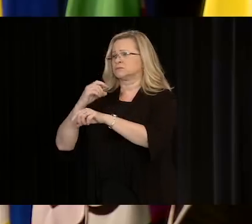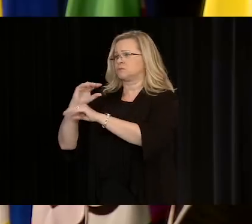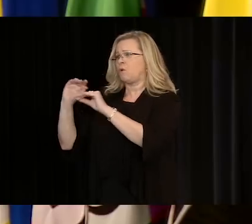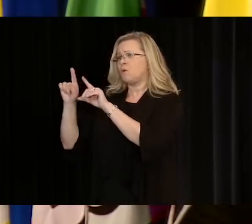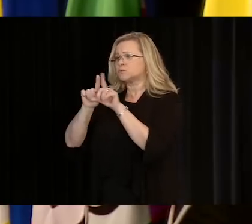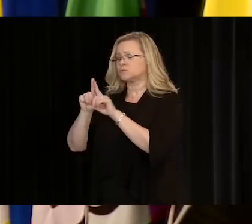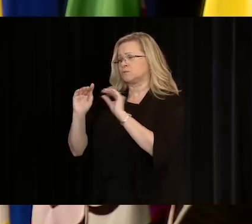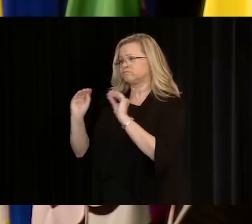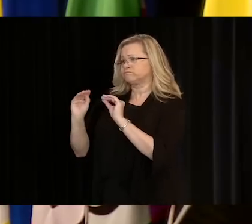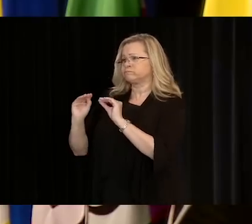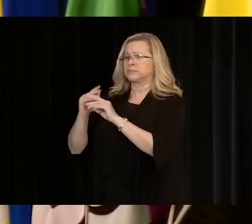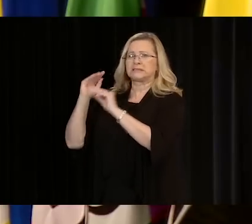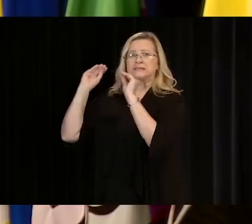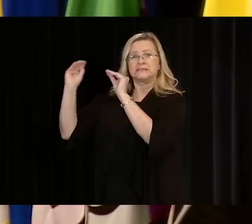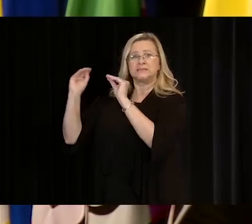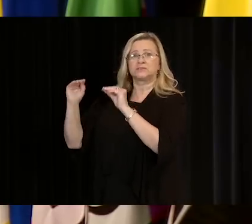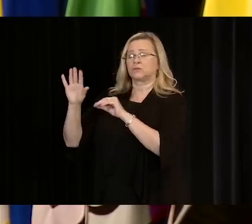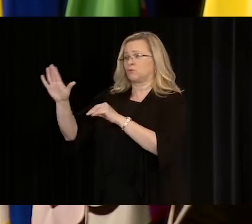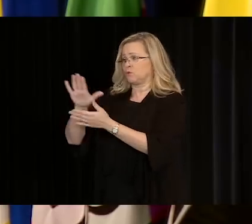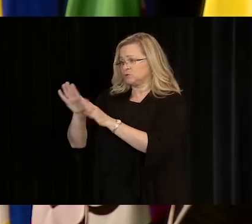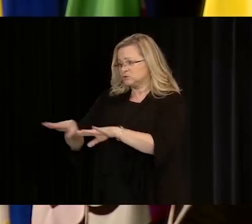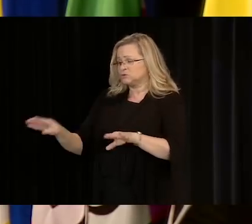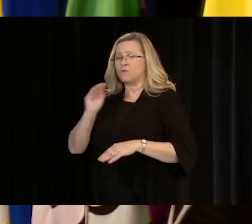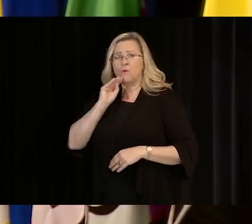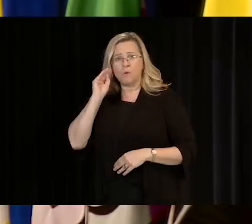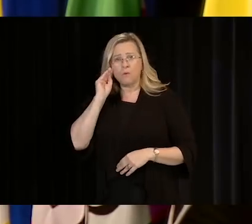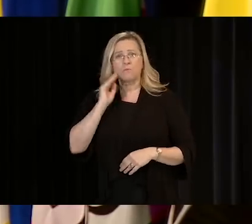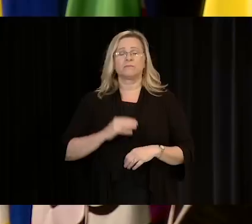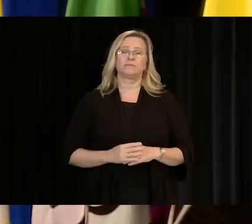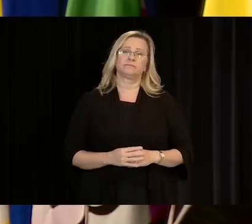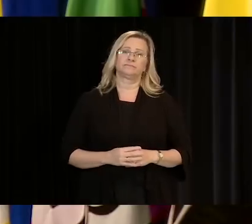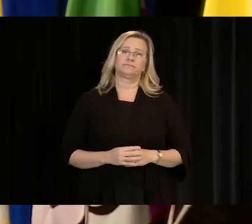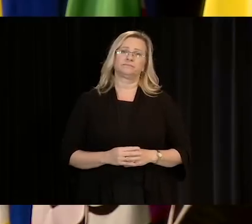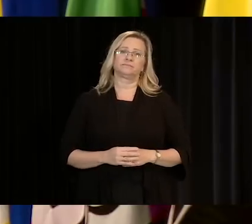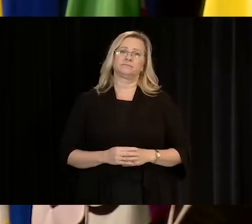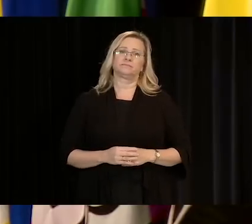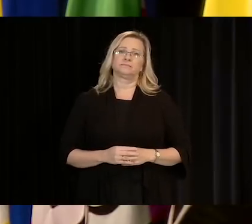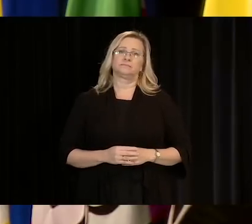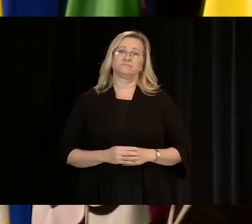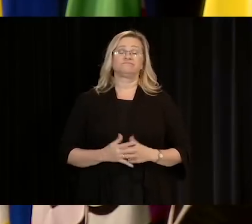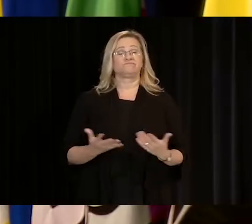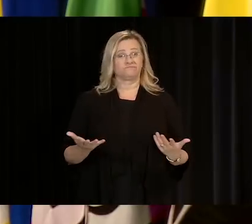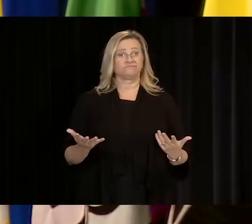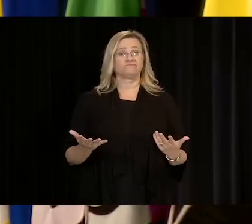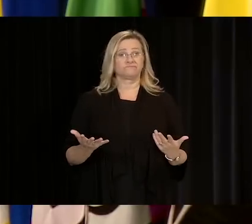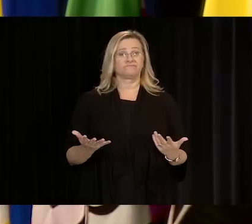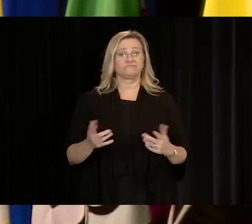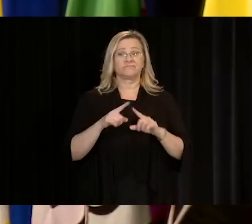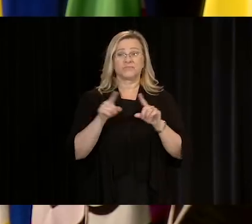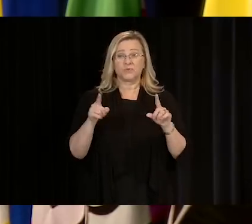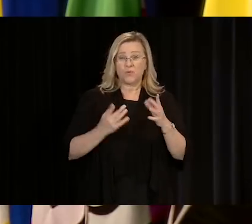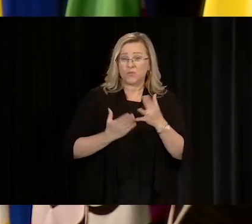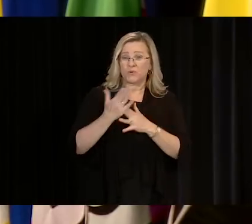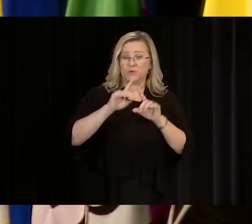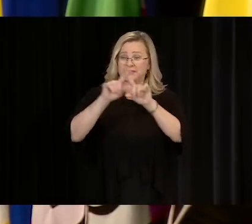AND YET, THROUGH ALL THESE CHALLENGES, YOU ARE HERE. YOU ARE A COLLEGE GRADUATE!